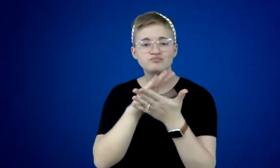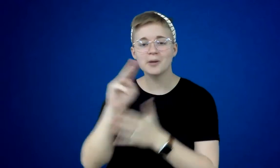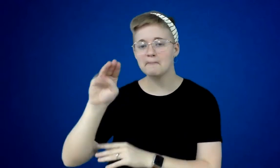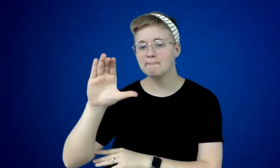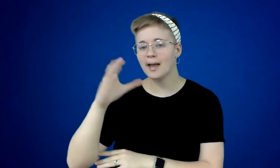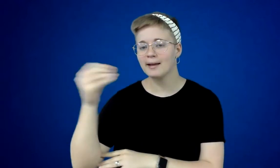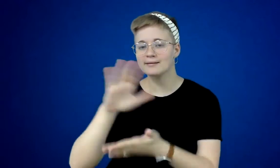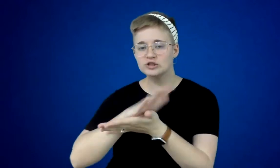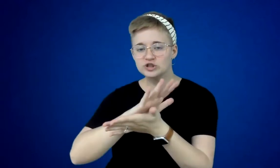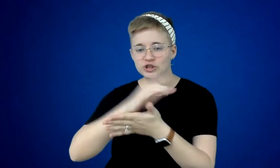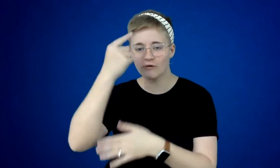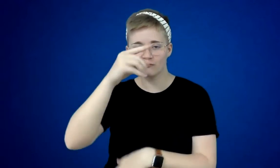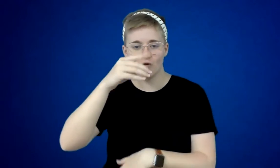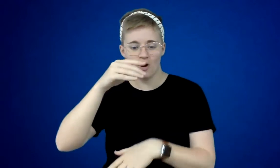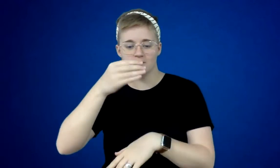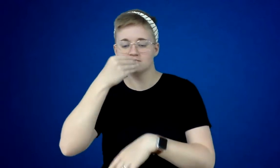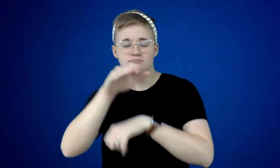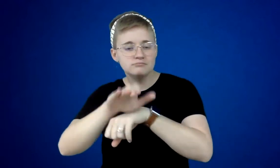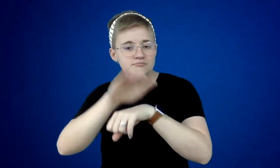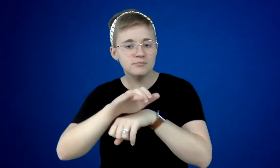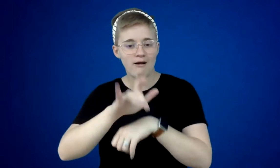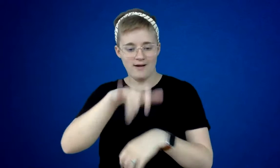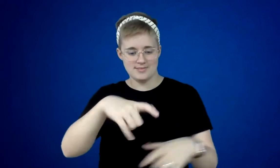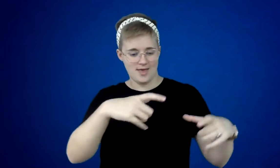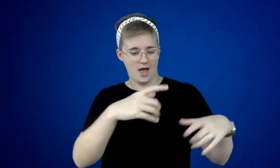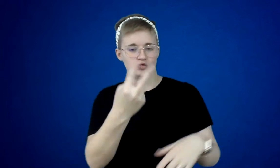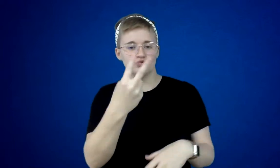for supper on the two-burner hot plate they kept on the table next to the TV.